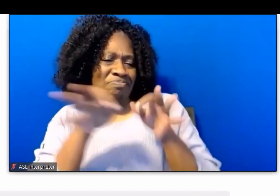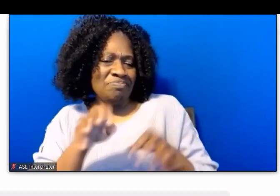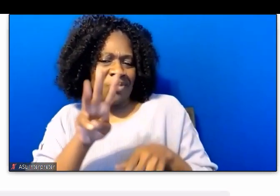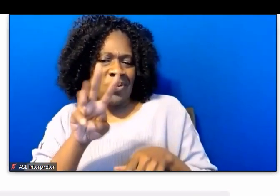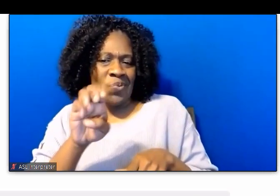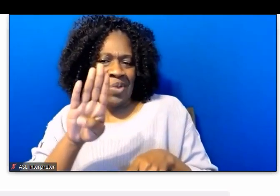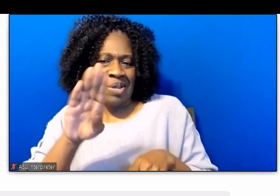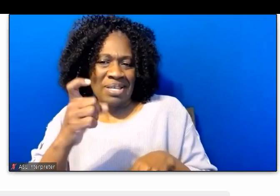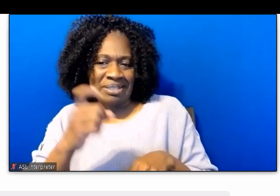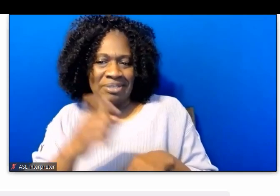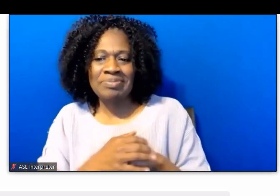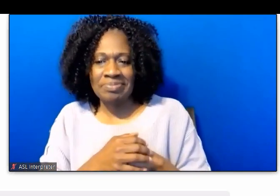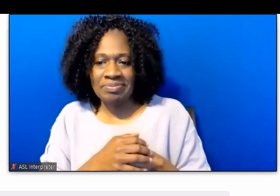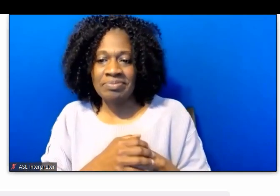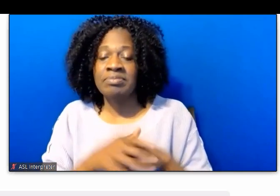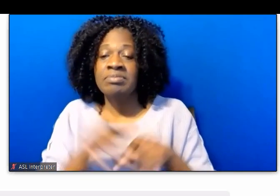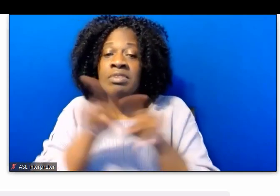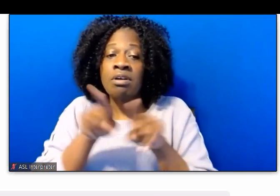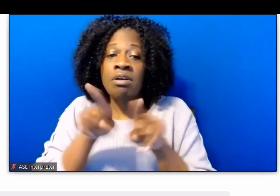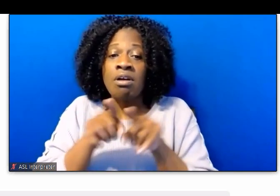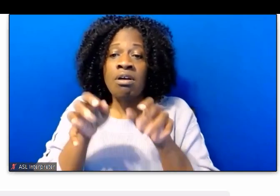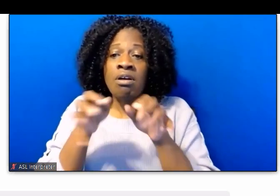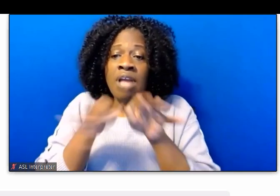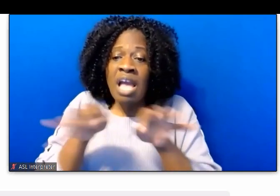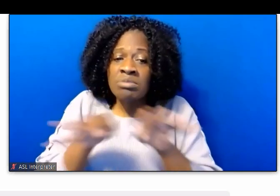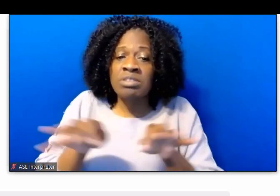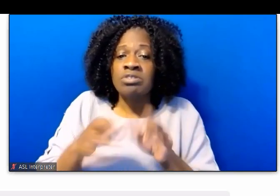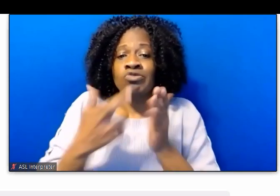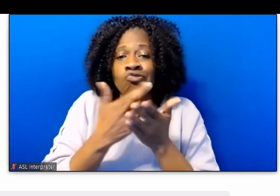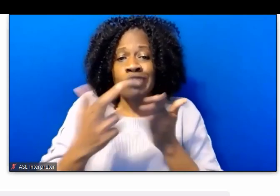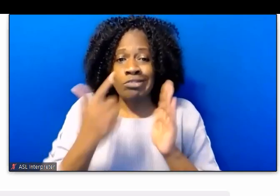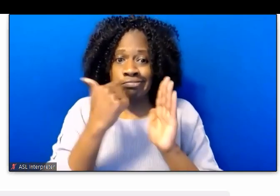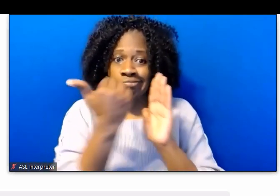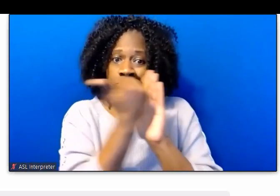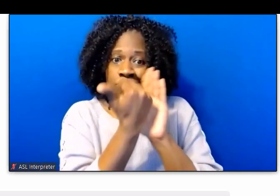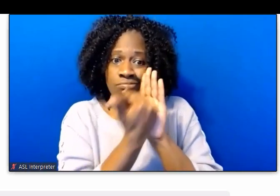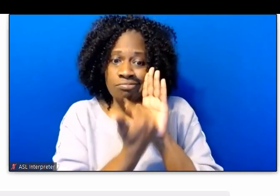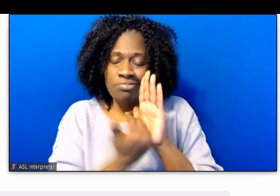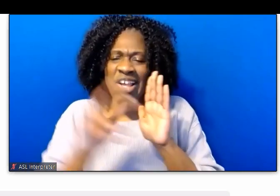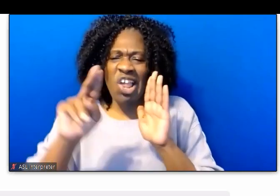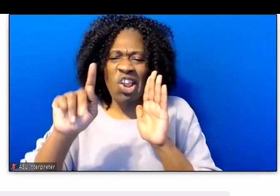There's also some captioning resources listed here that will be in the notes for the video